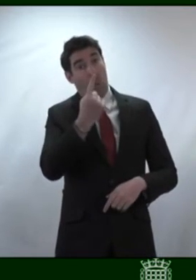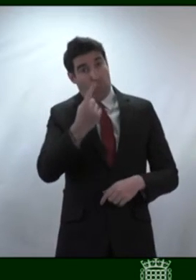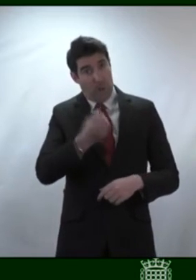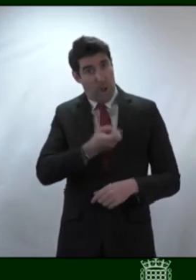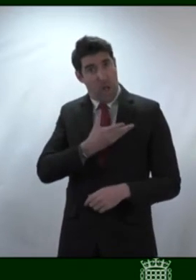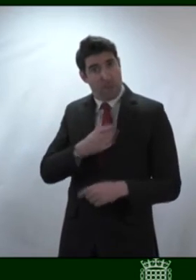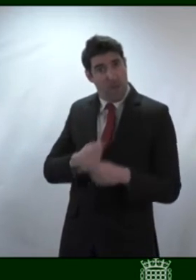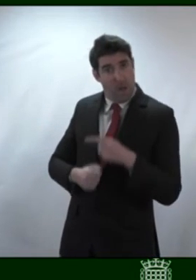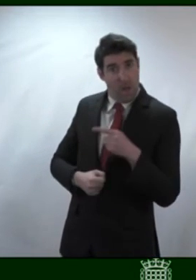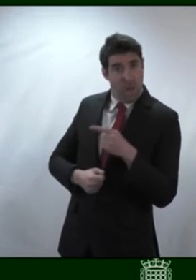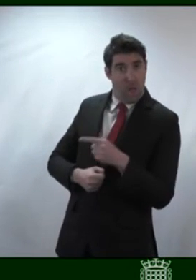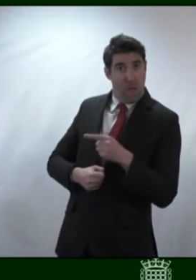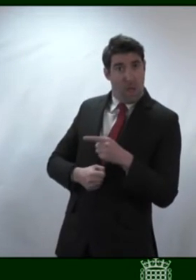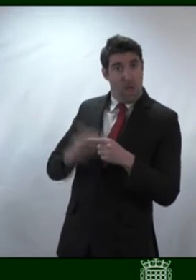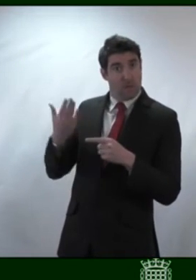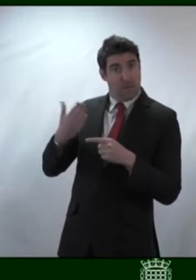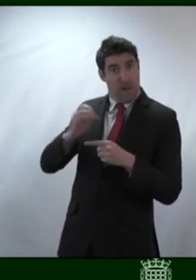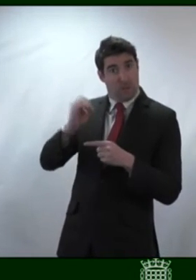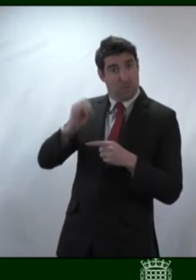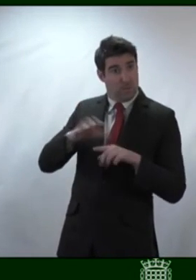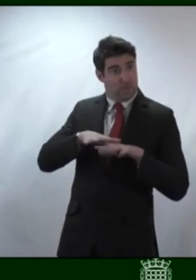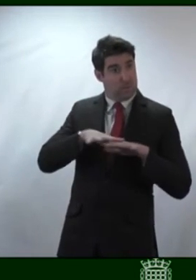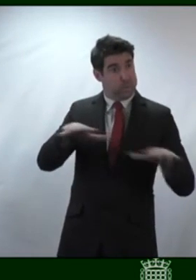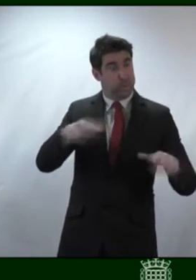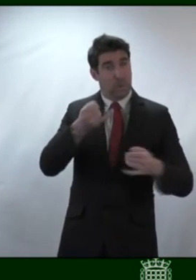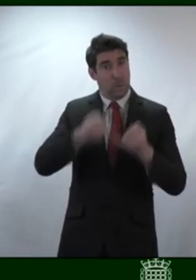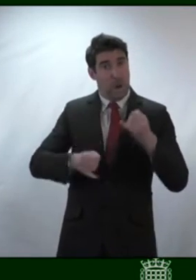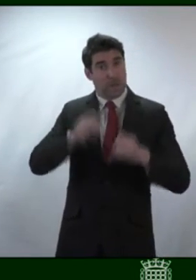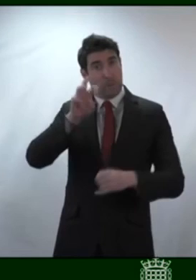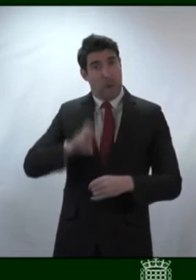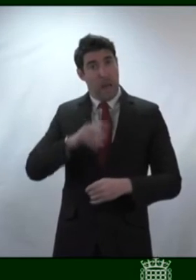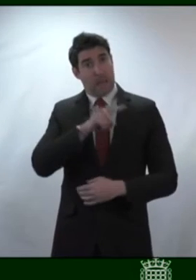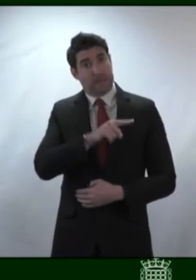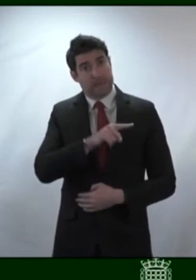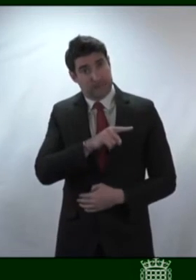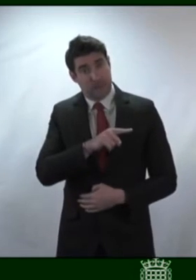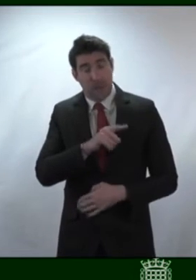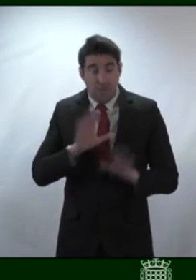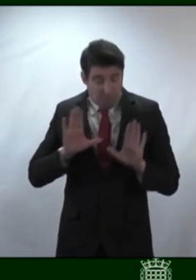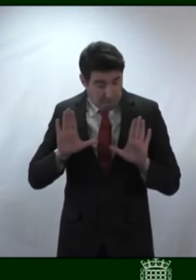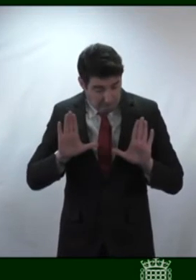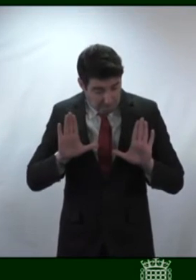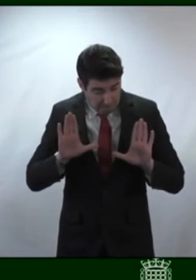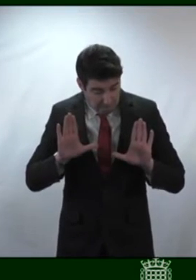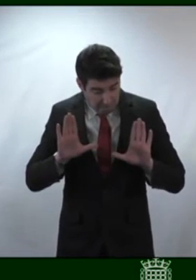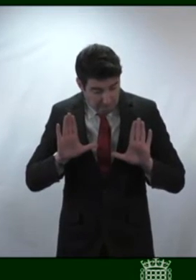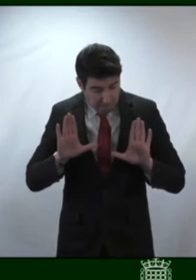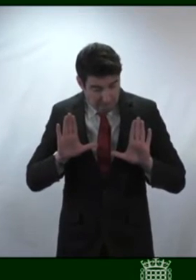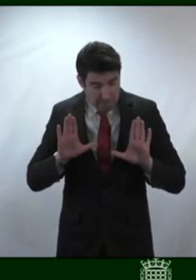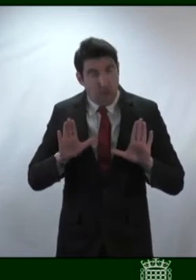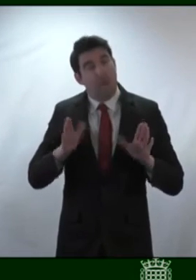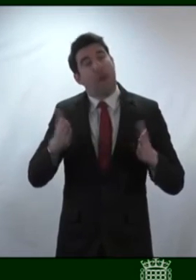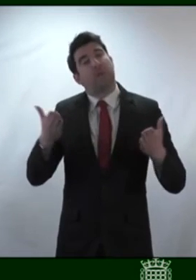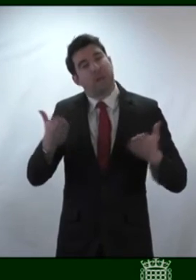efforts of the British people that we are seeing significant reductions in the virus in some of the